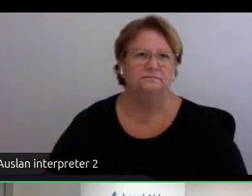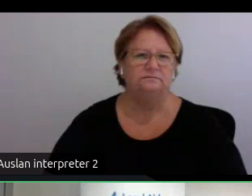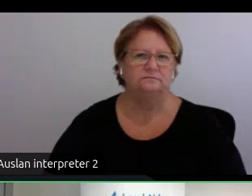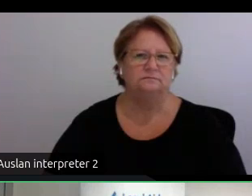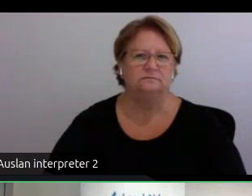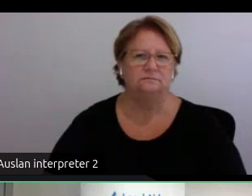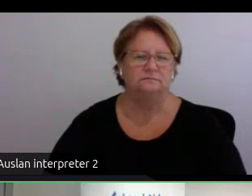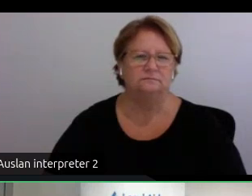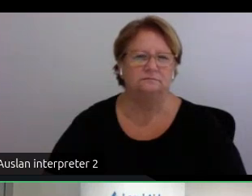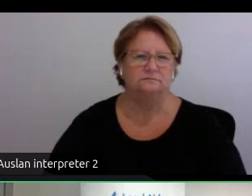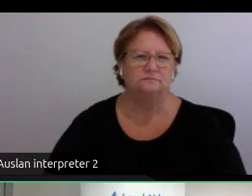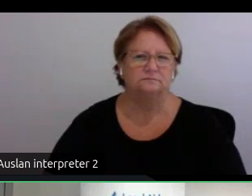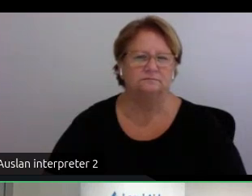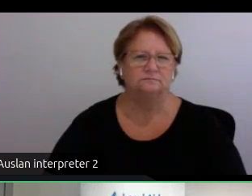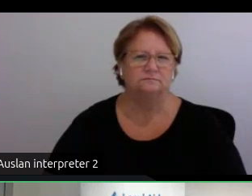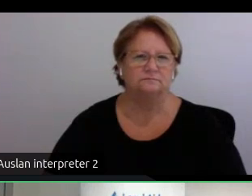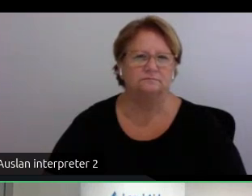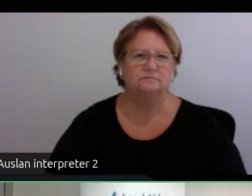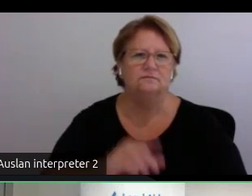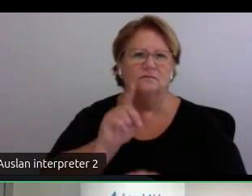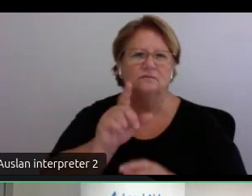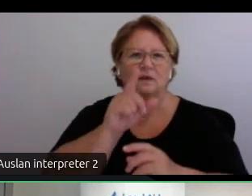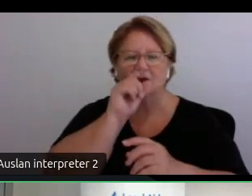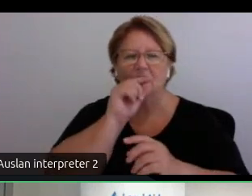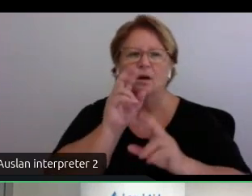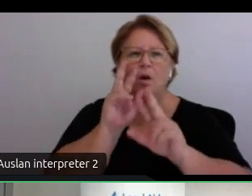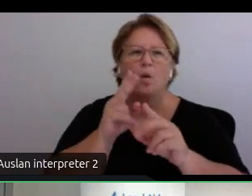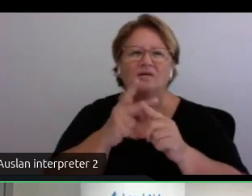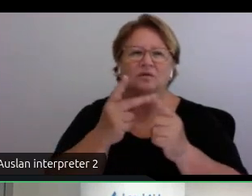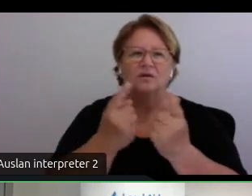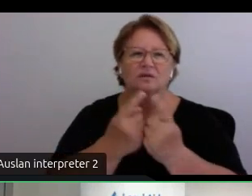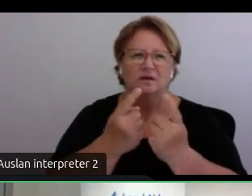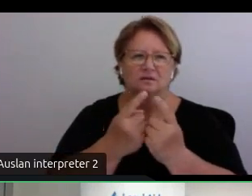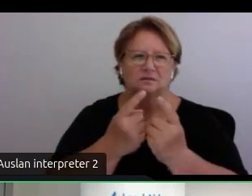guess the other thing to talk about in that space though too is you can look for stuff outside of